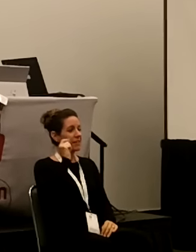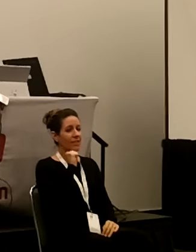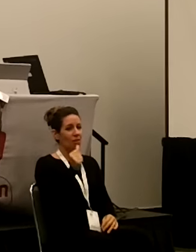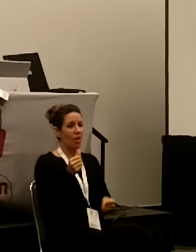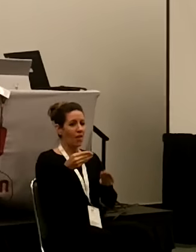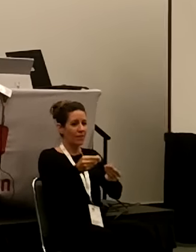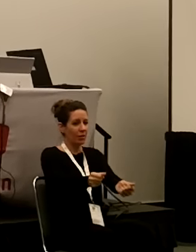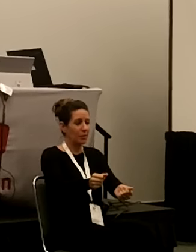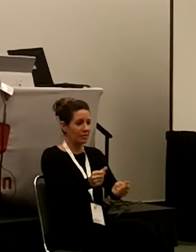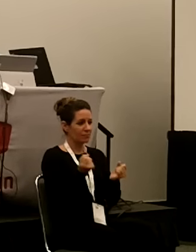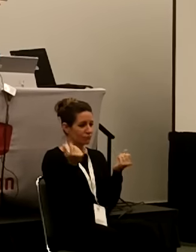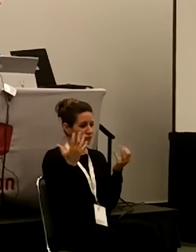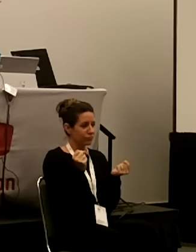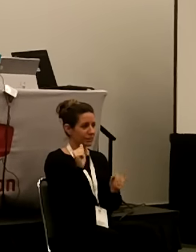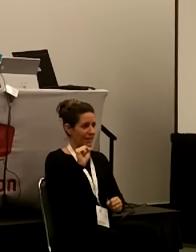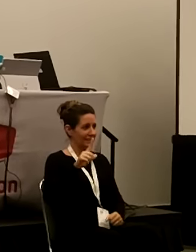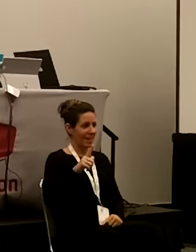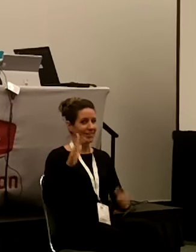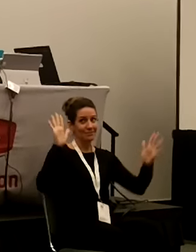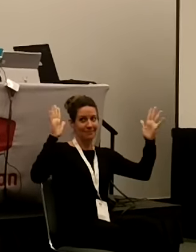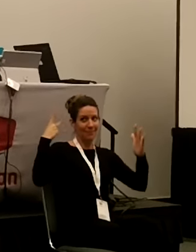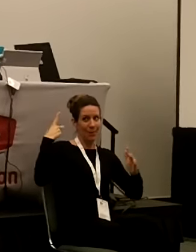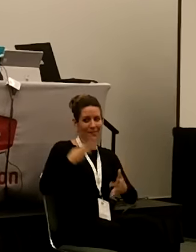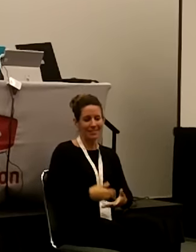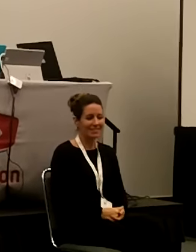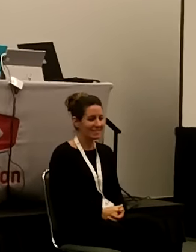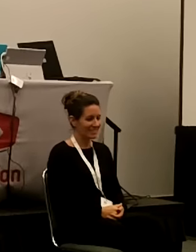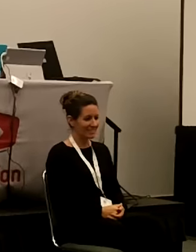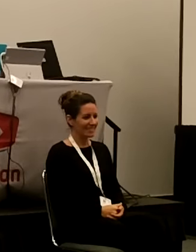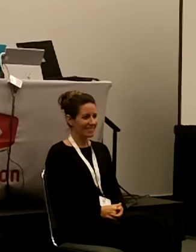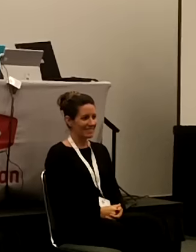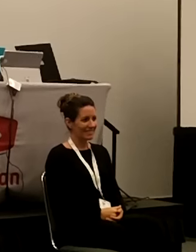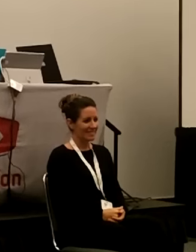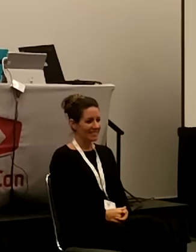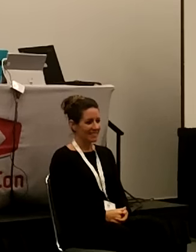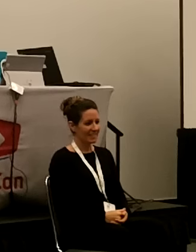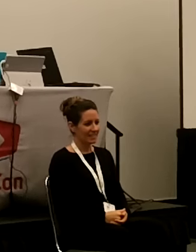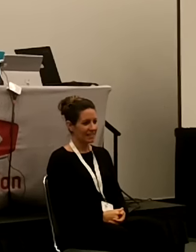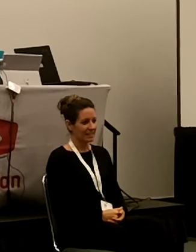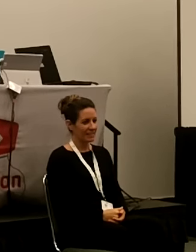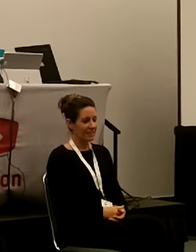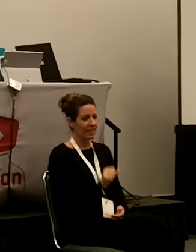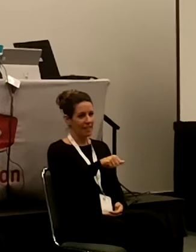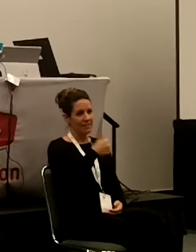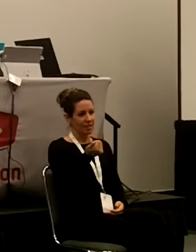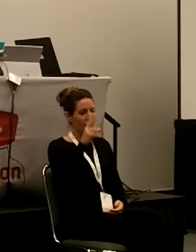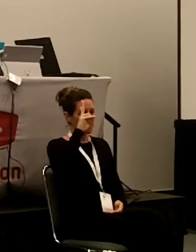Good point. You got that. Yeah, here's the thing. That's another misconception that a lot of people